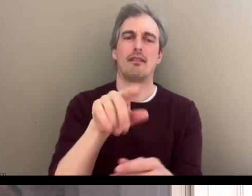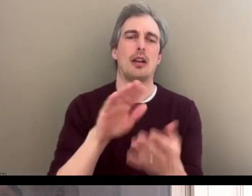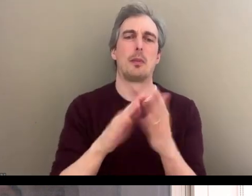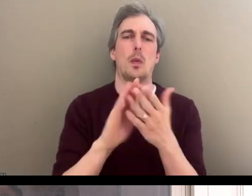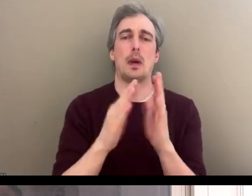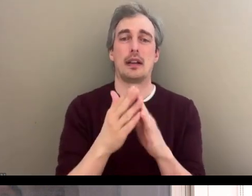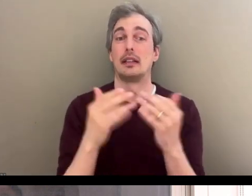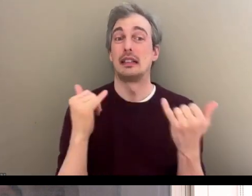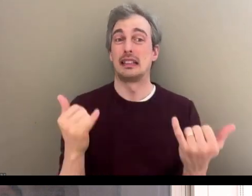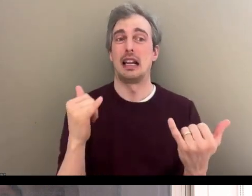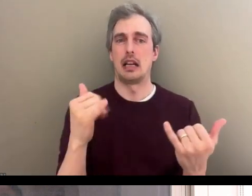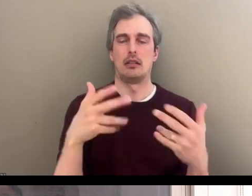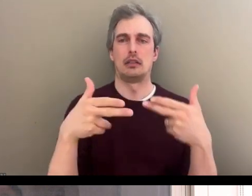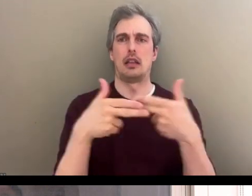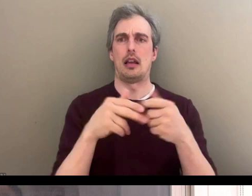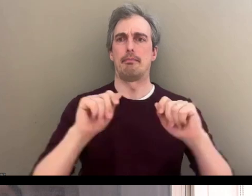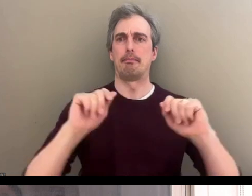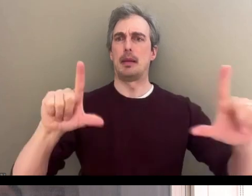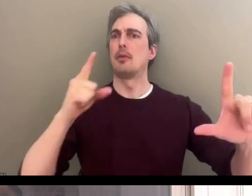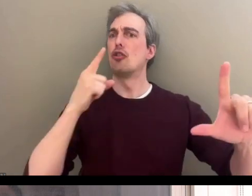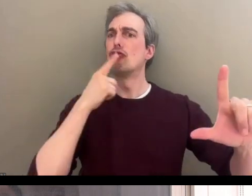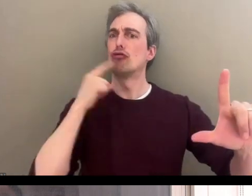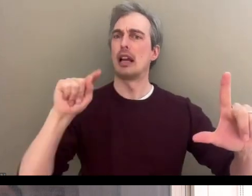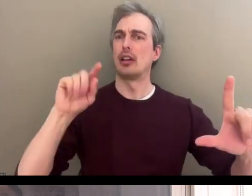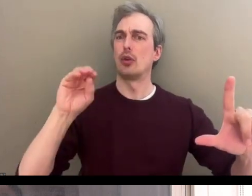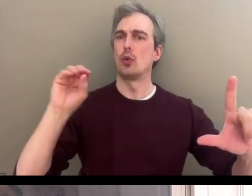Now that we've gotten the introduction out of the way, I wanted to begin with a question.